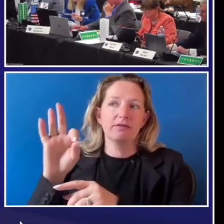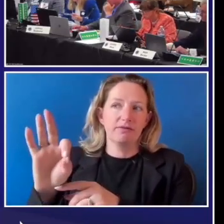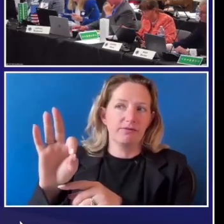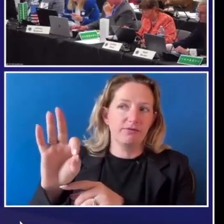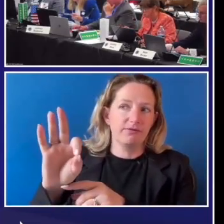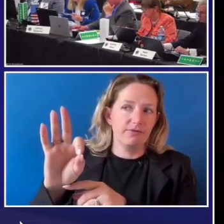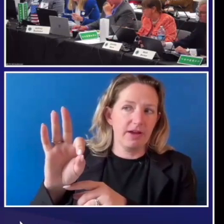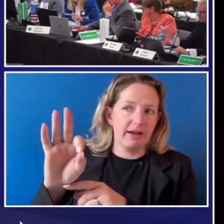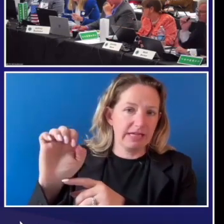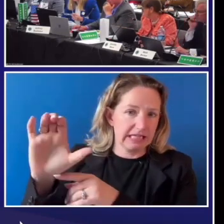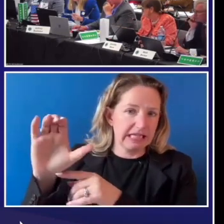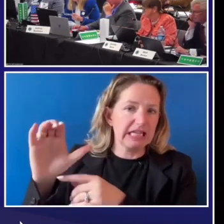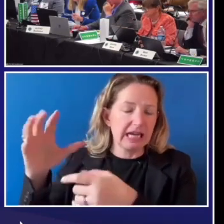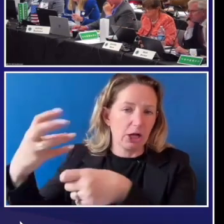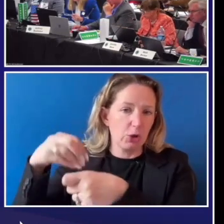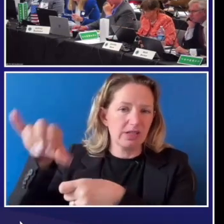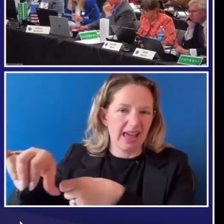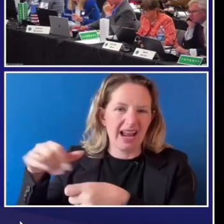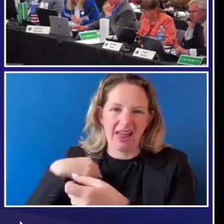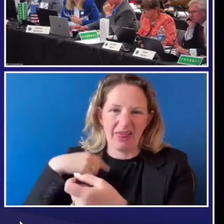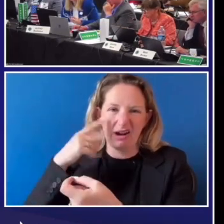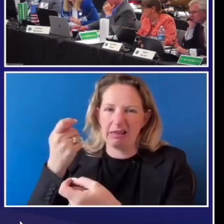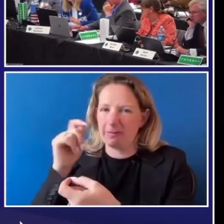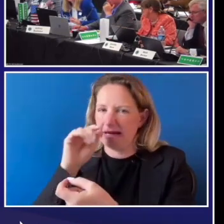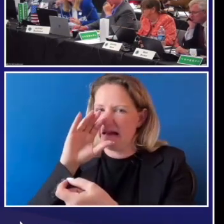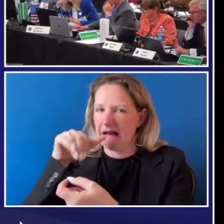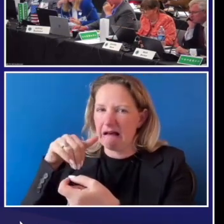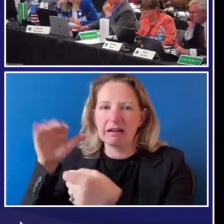Um, I didn't spend a lot of time focusing on its definition because I didn't like it.